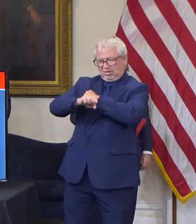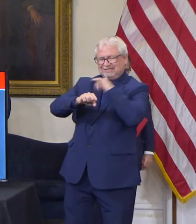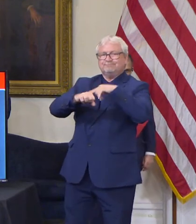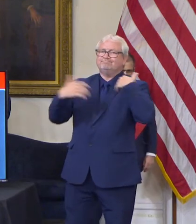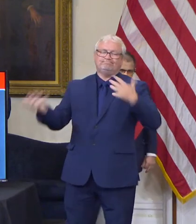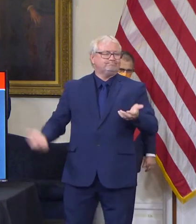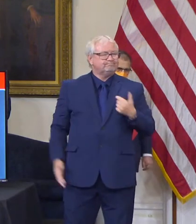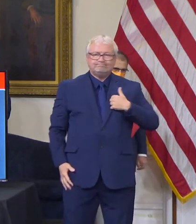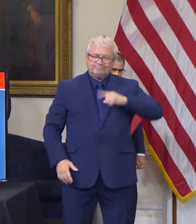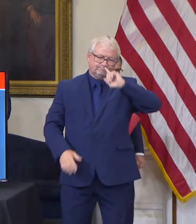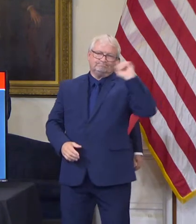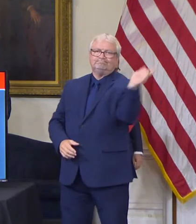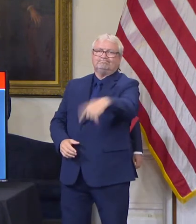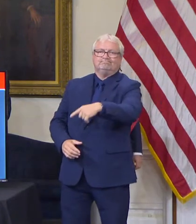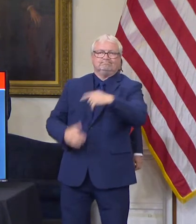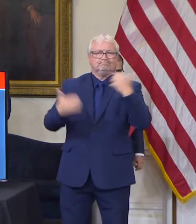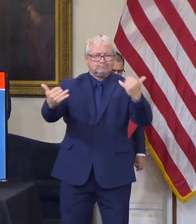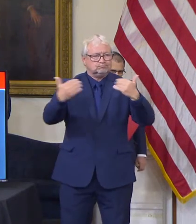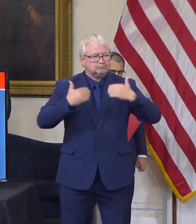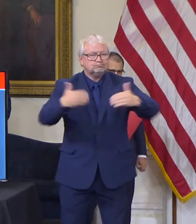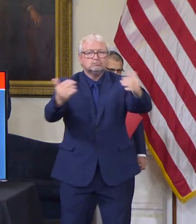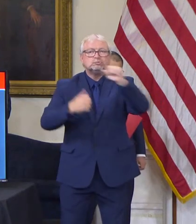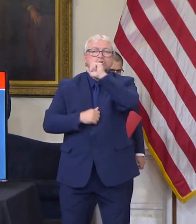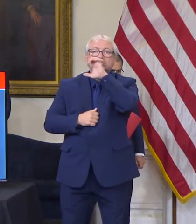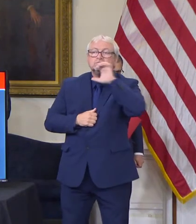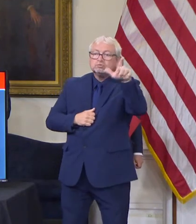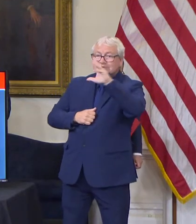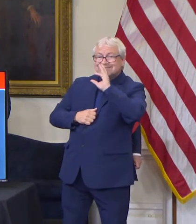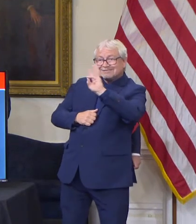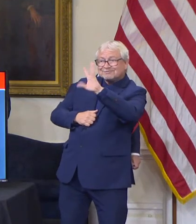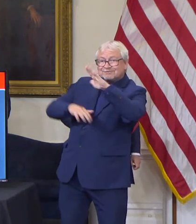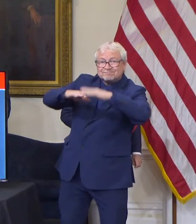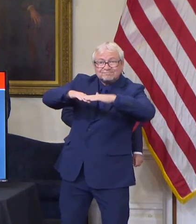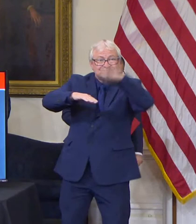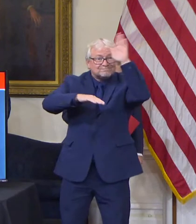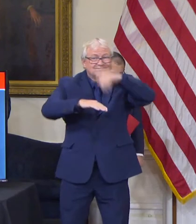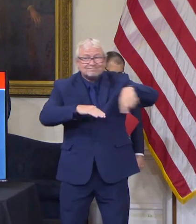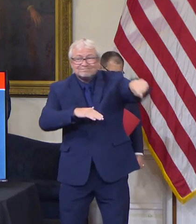As a result, we issued an order which made all Marylanders 65 and